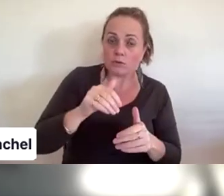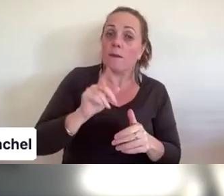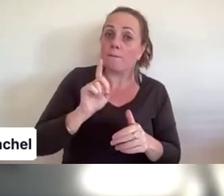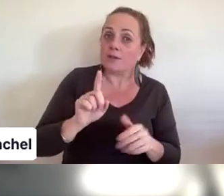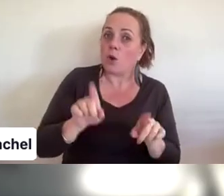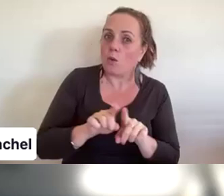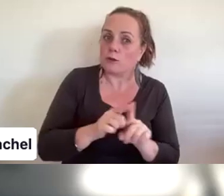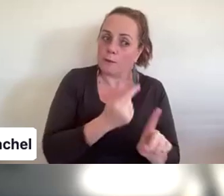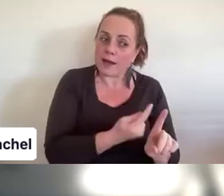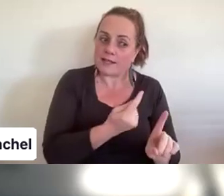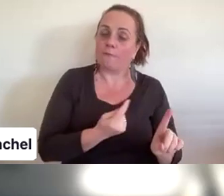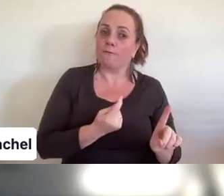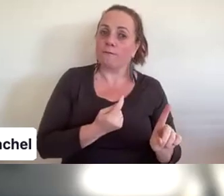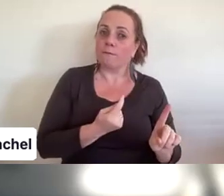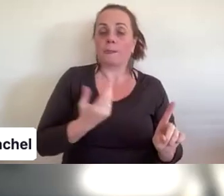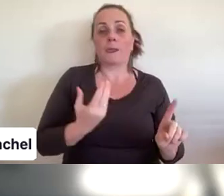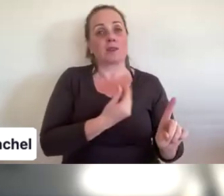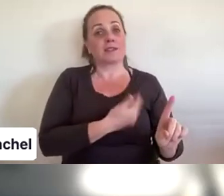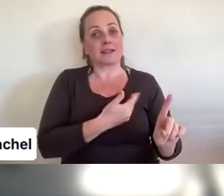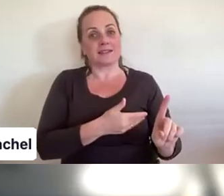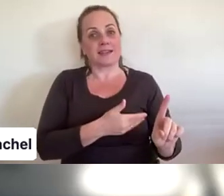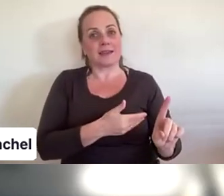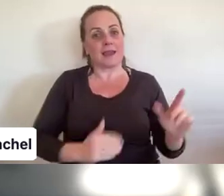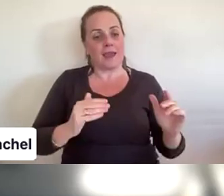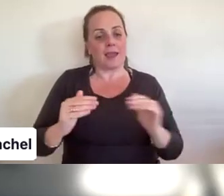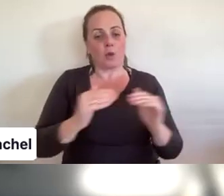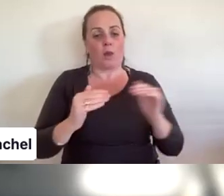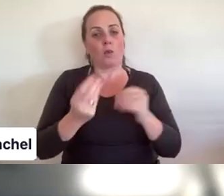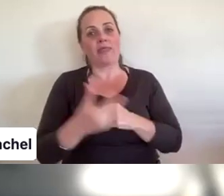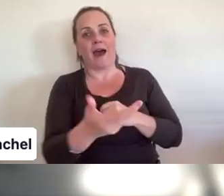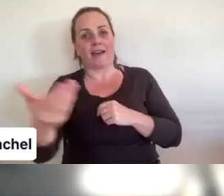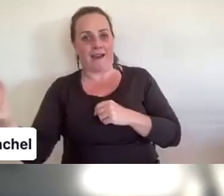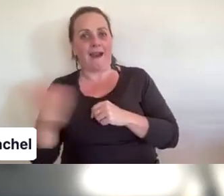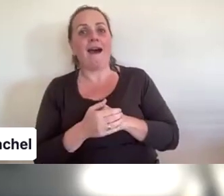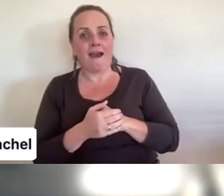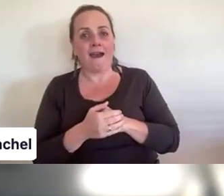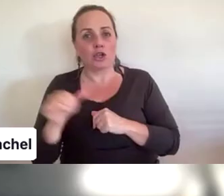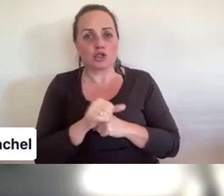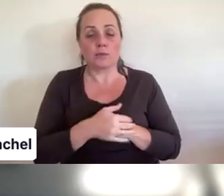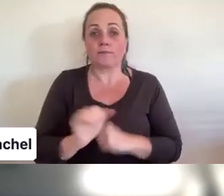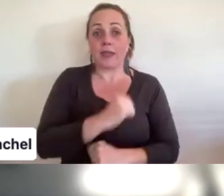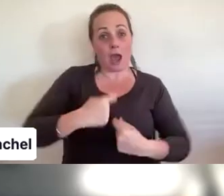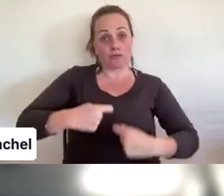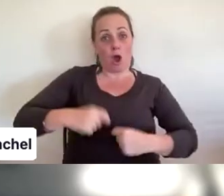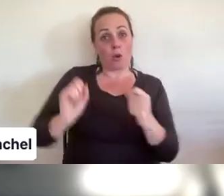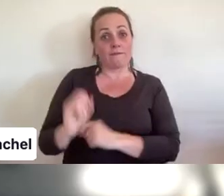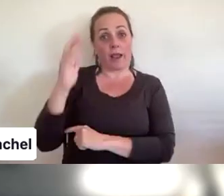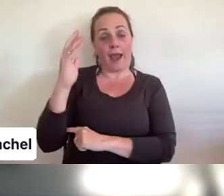with dignity, and on an equal basis with others. Our role at Whaikaha is to support agencies to